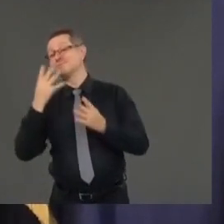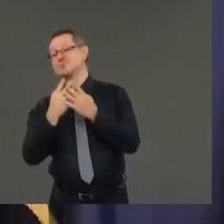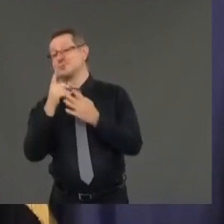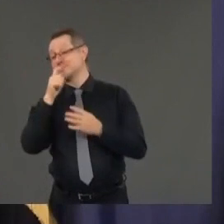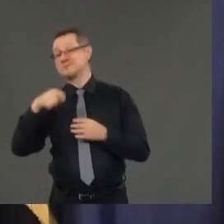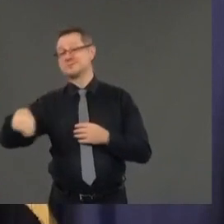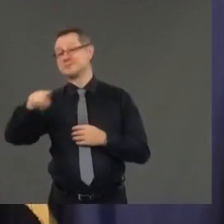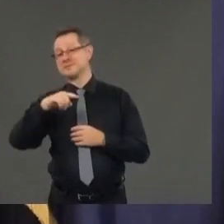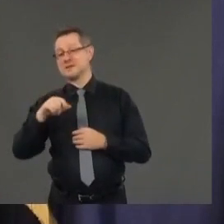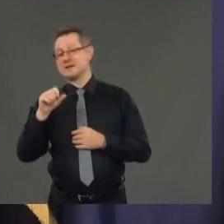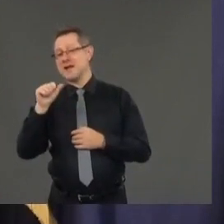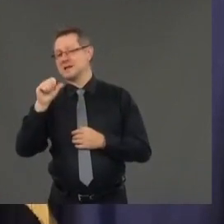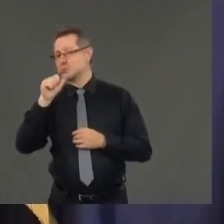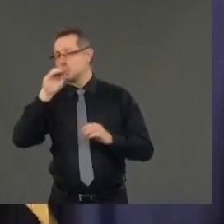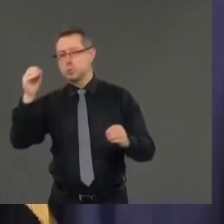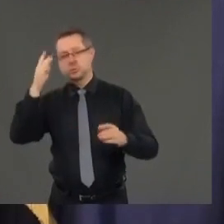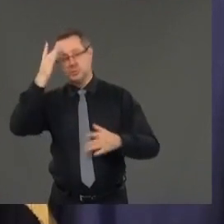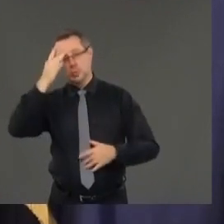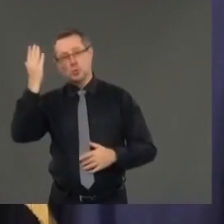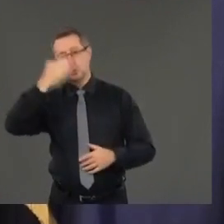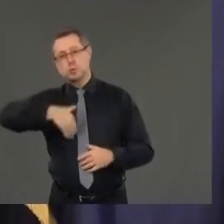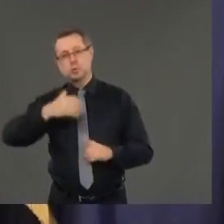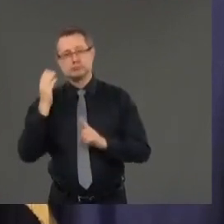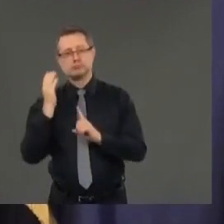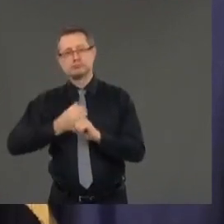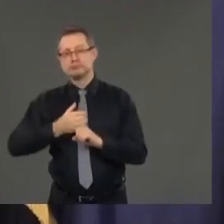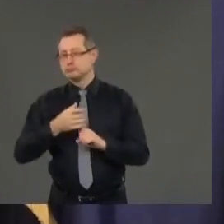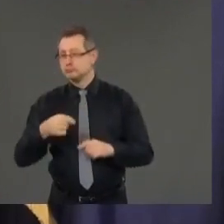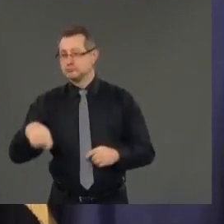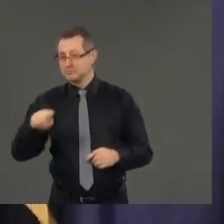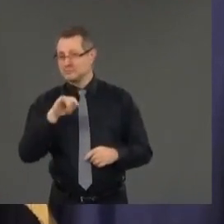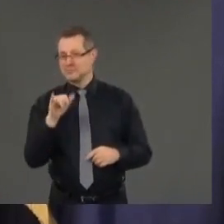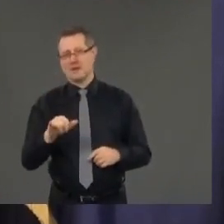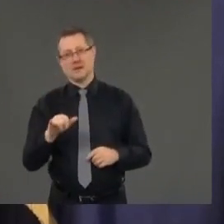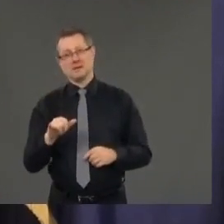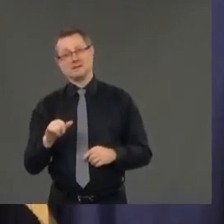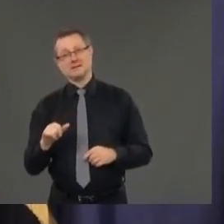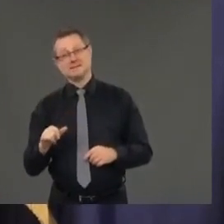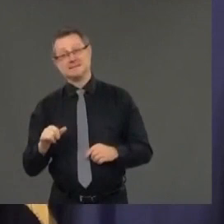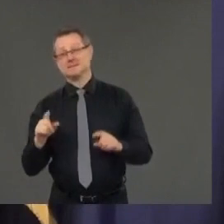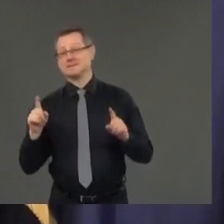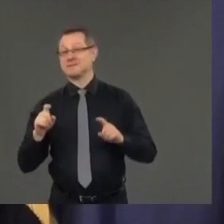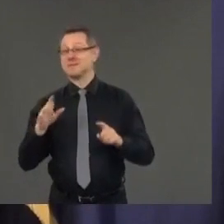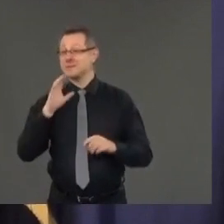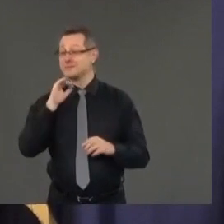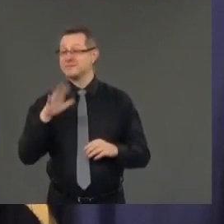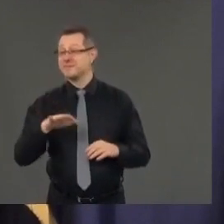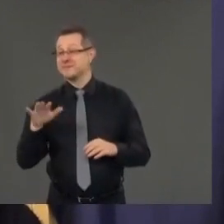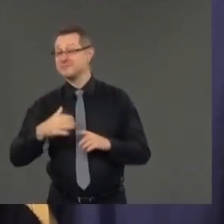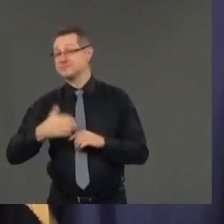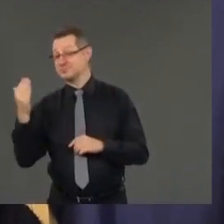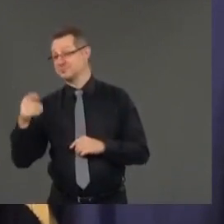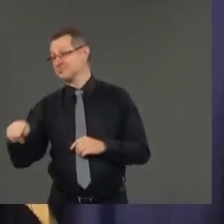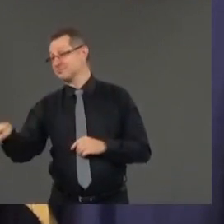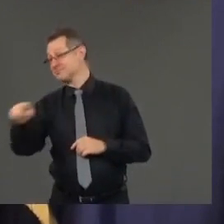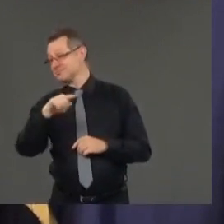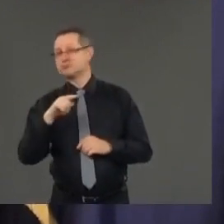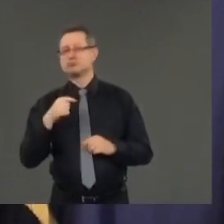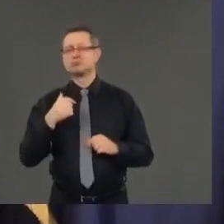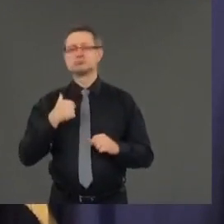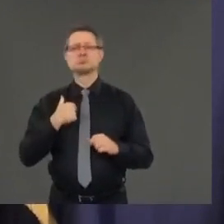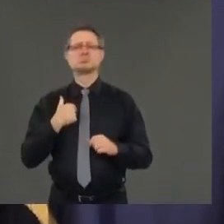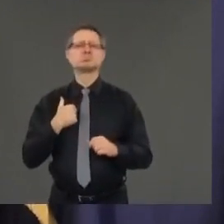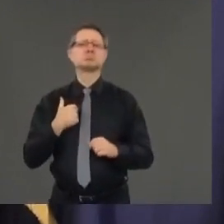WE TESTED THE 55 AND OVER